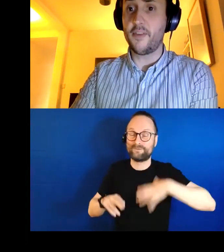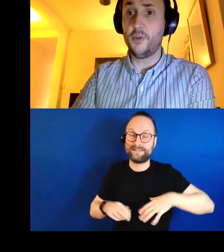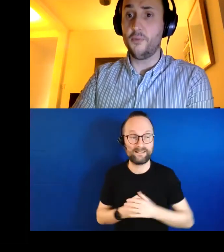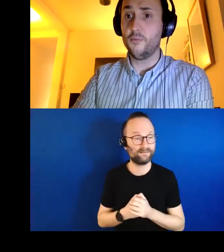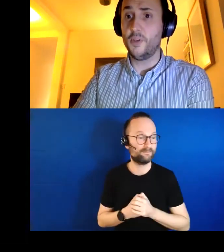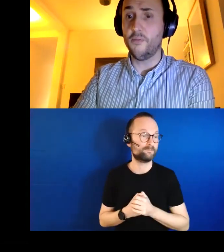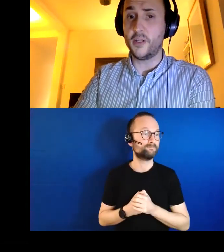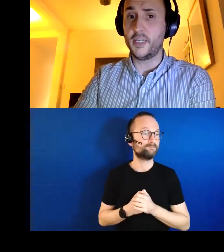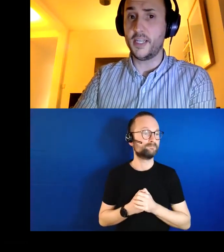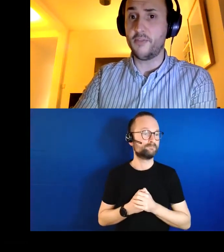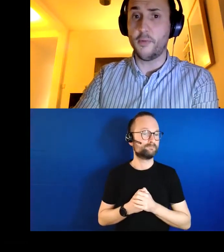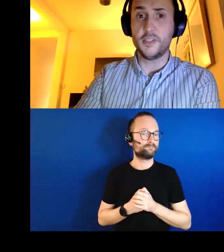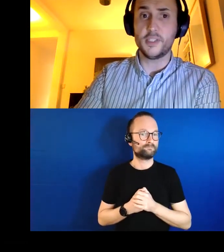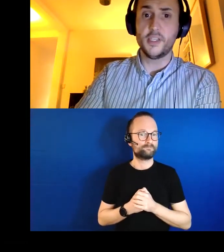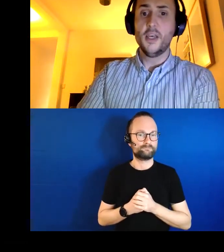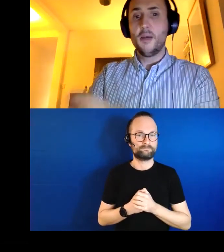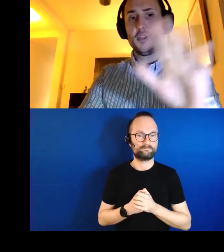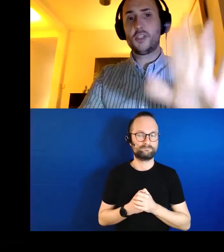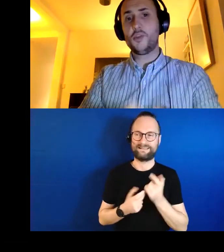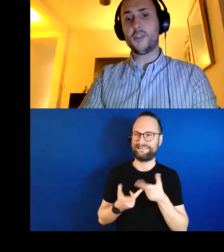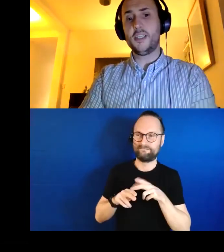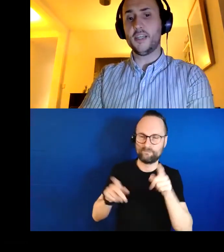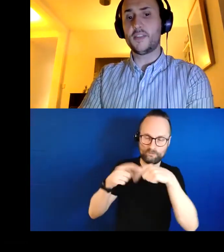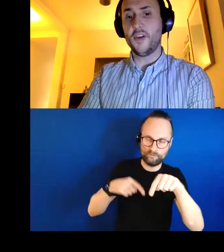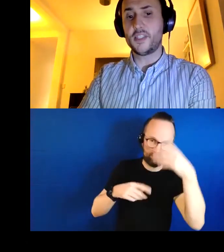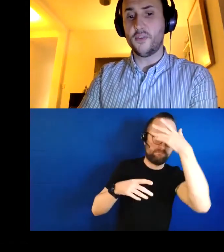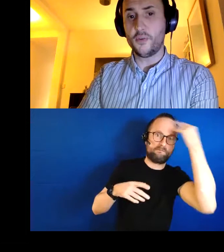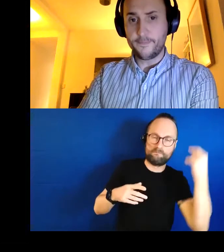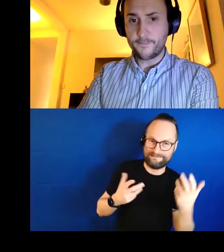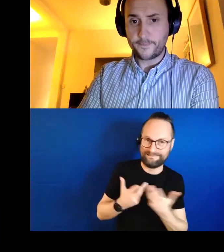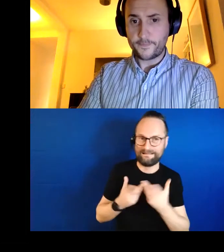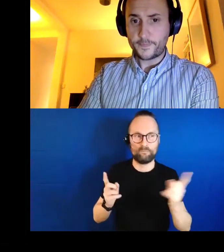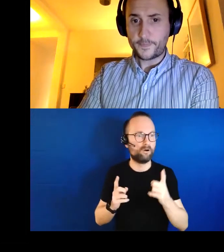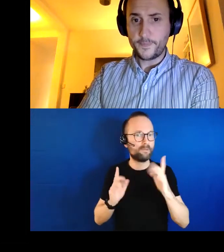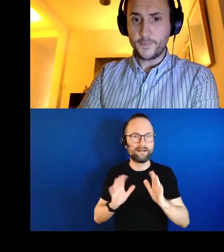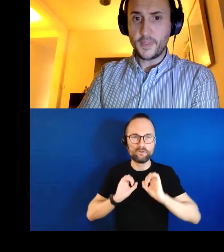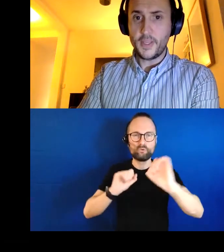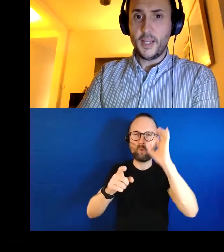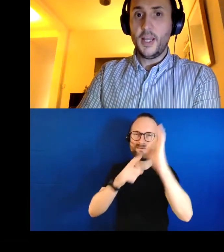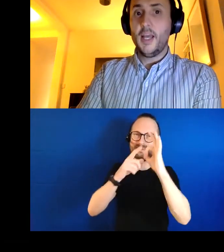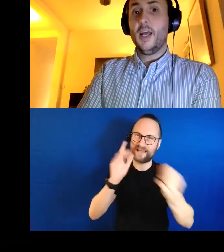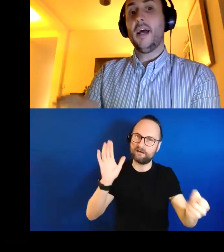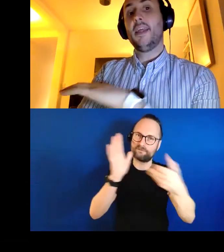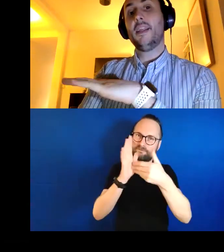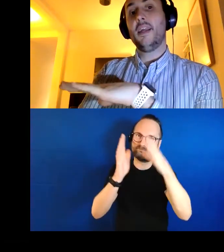so you can come back to this at a later date anyway.